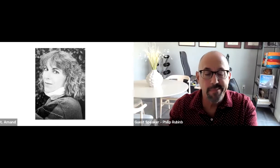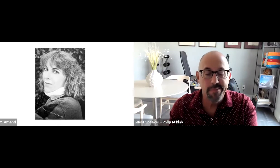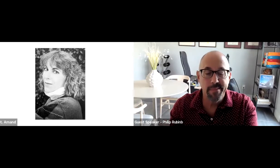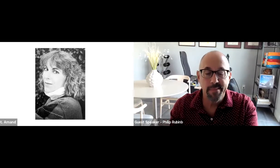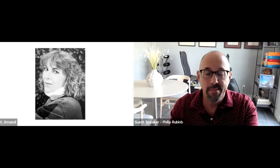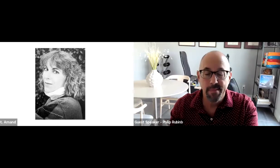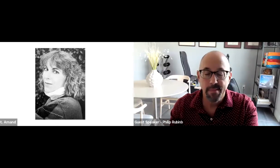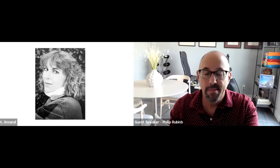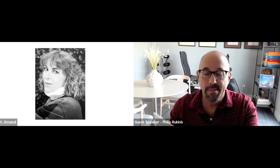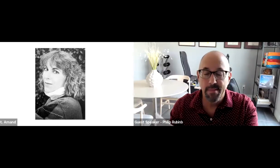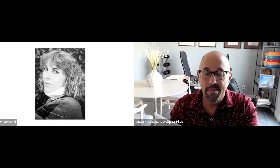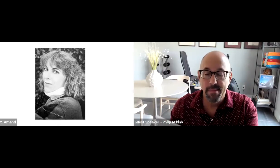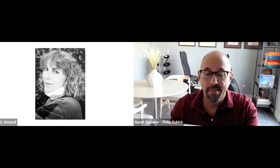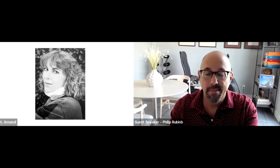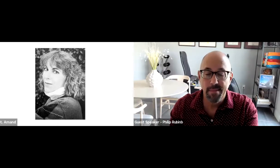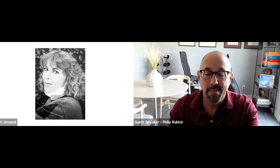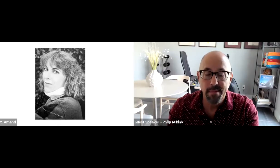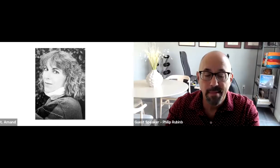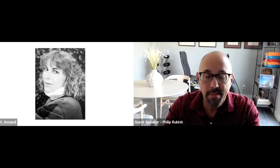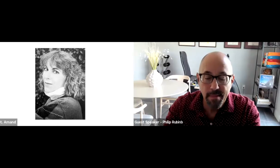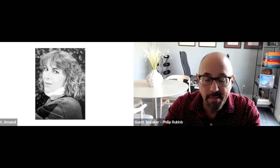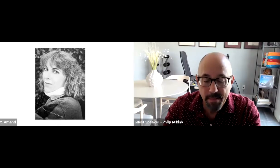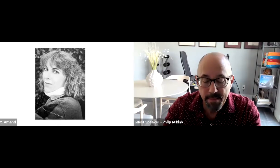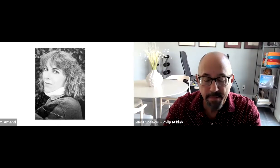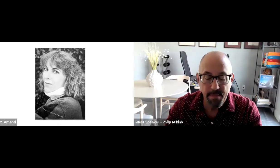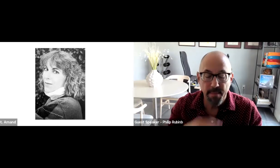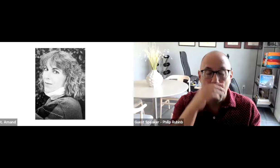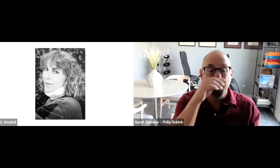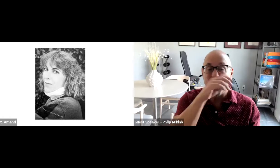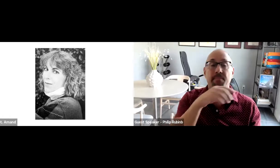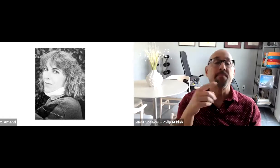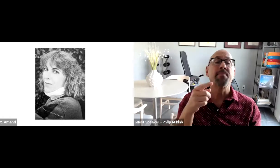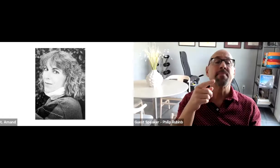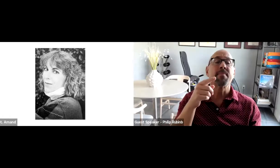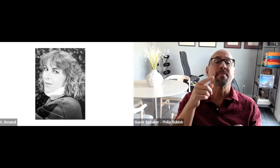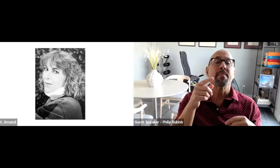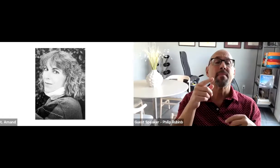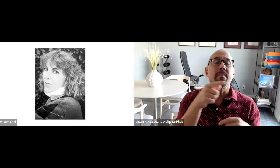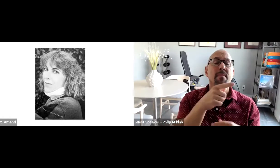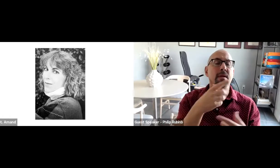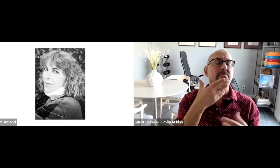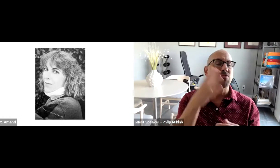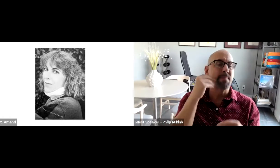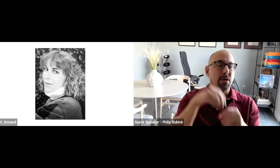that's just another amazing story about Guy. Let's see. What else do I have here?